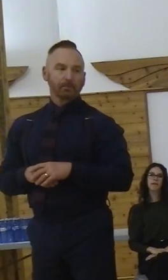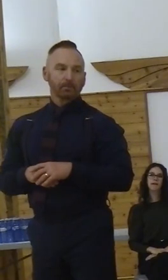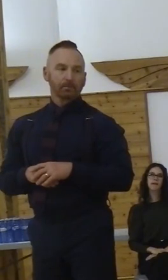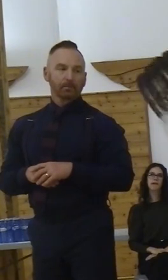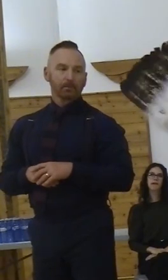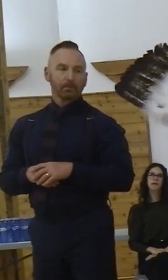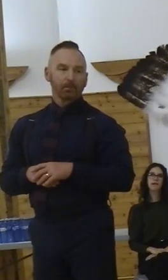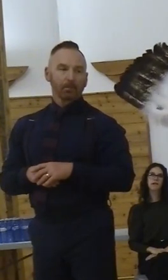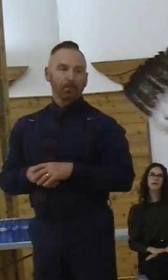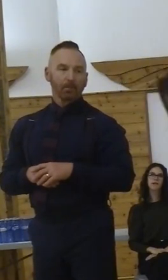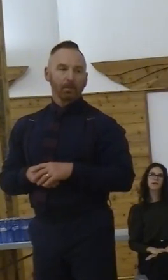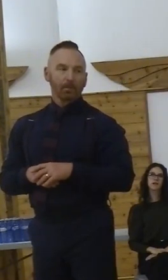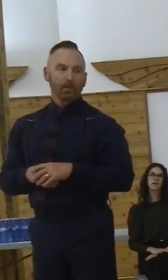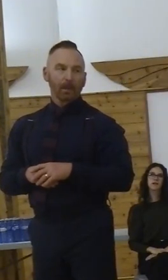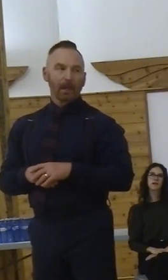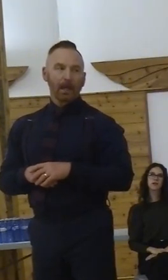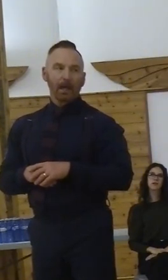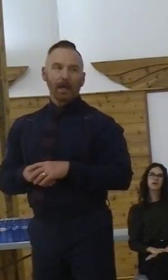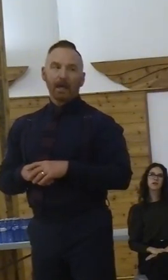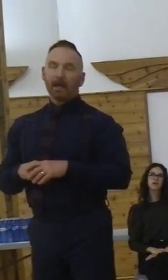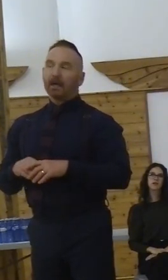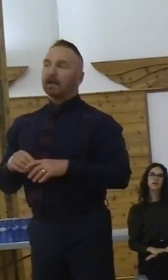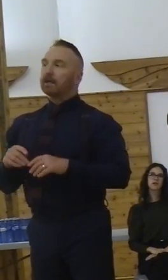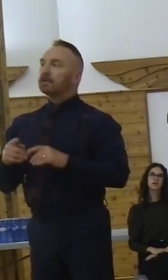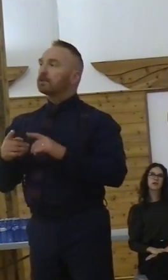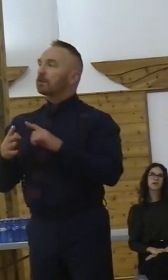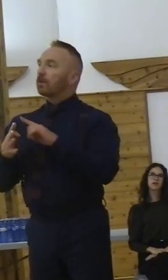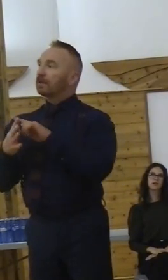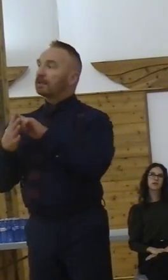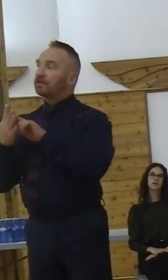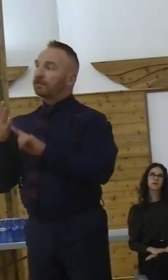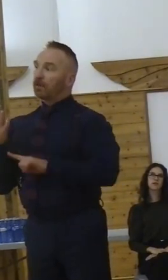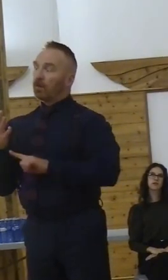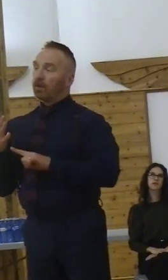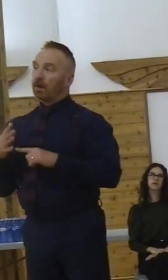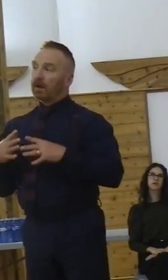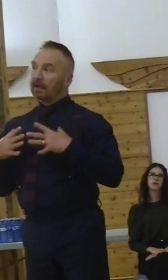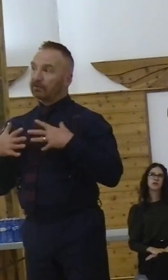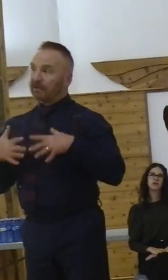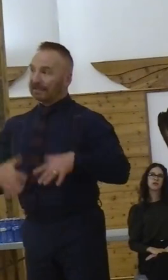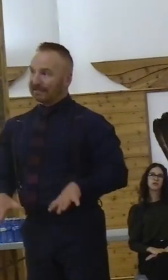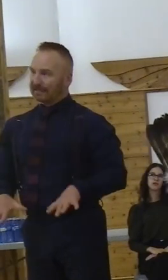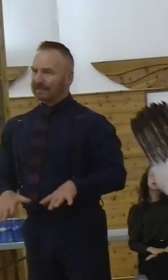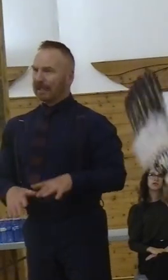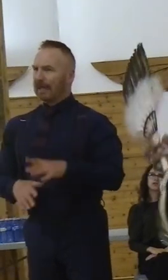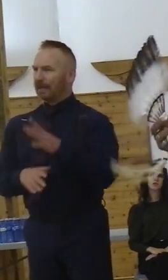And they used these snuff canes called penegan. I guess everybody used a snuffer back then, I don't know.